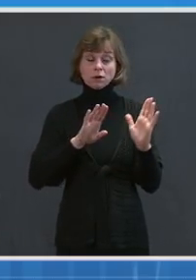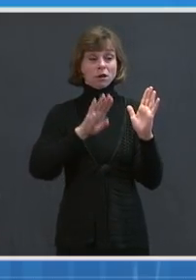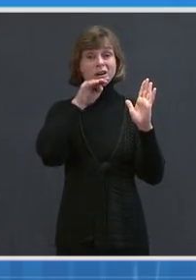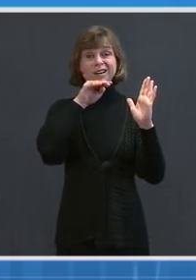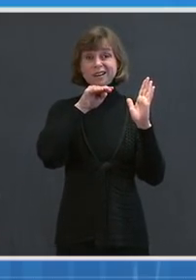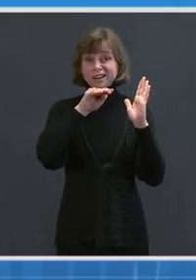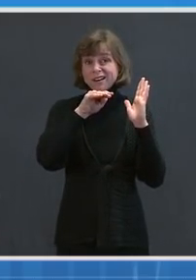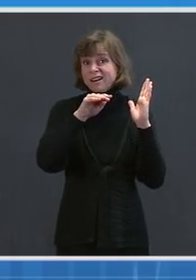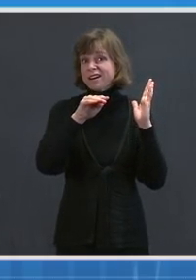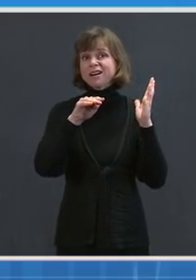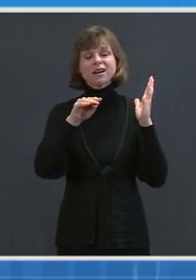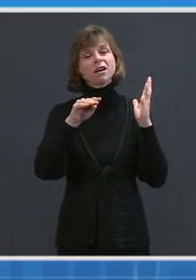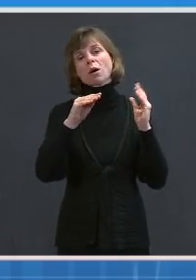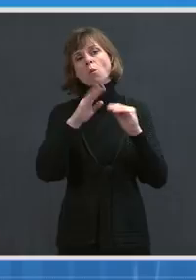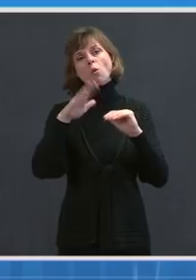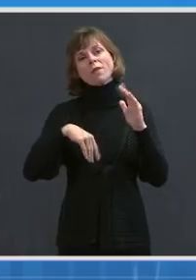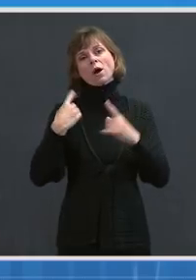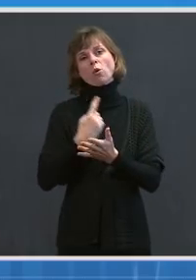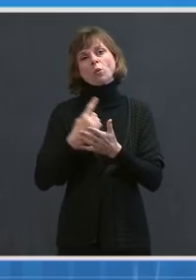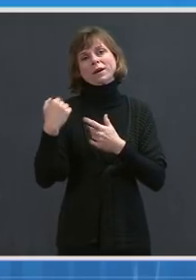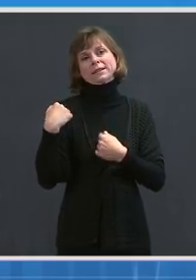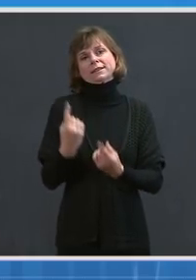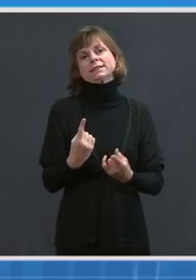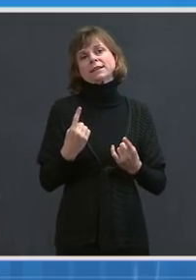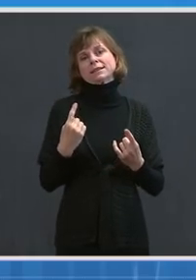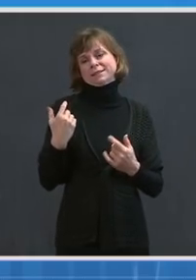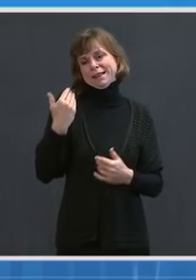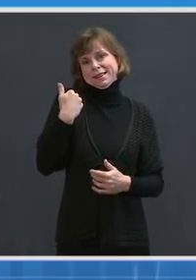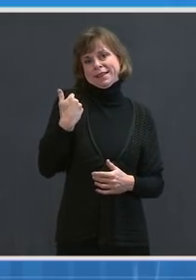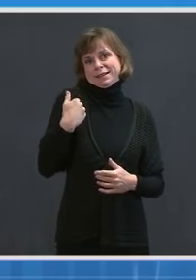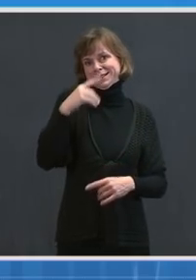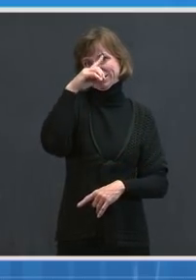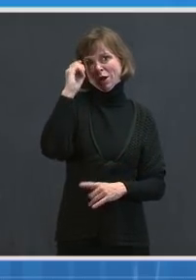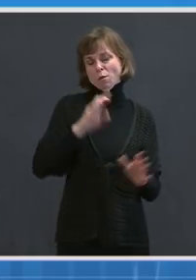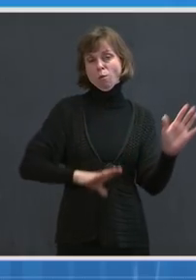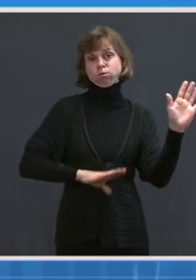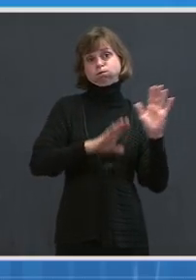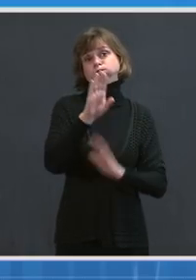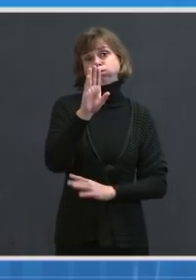at levels we saw during the late summer surge following six weeks of steady declines.